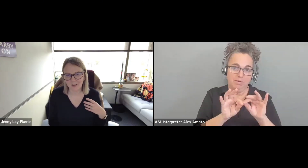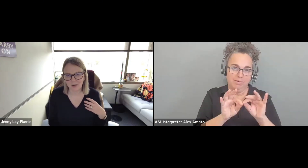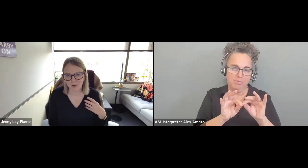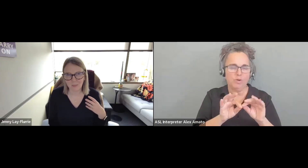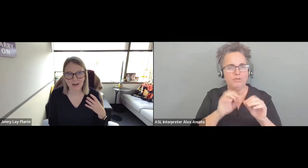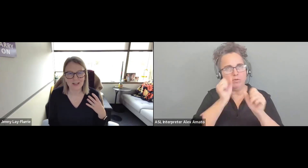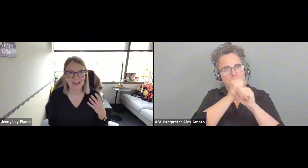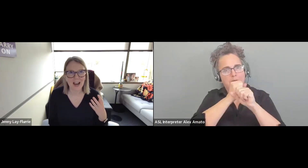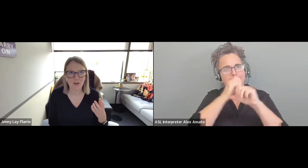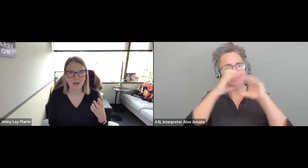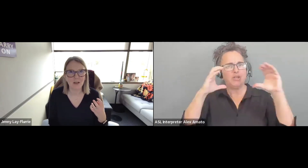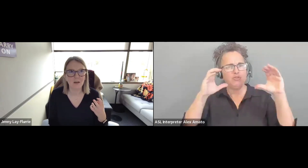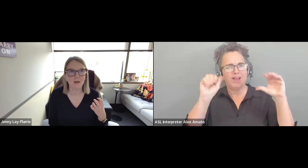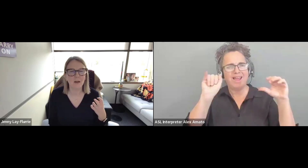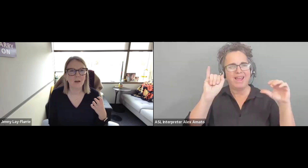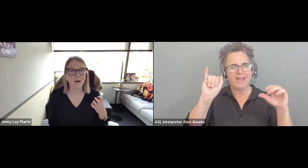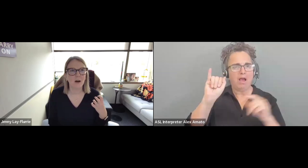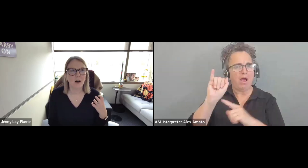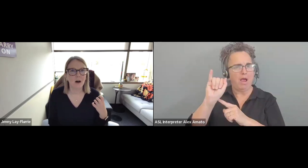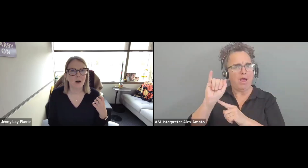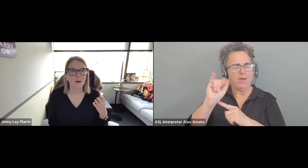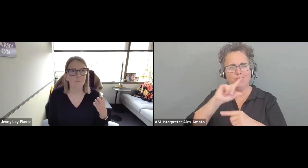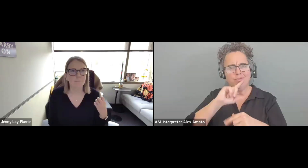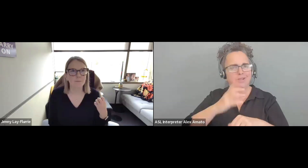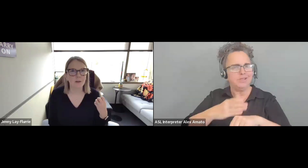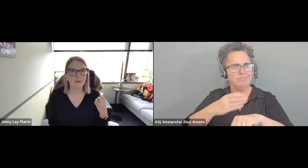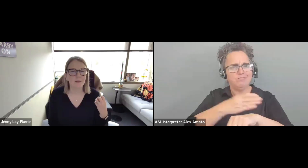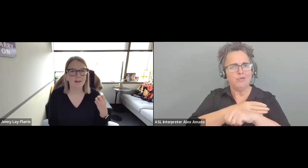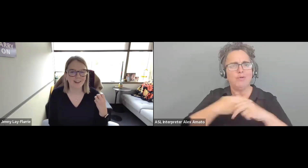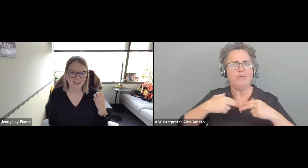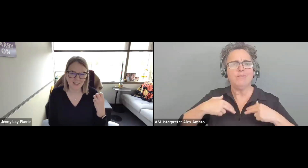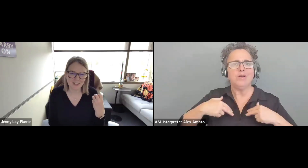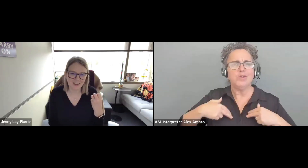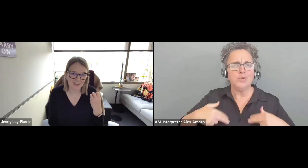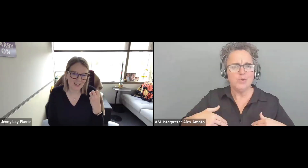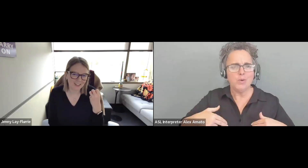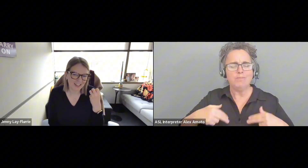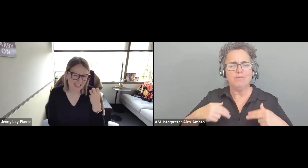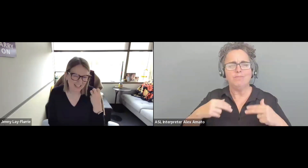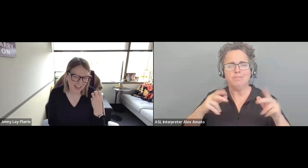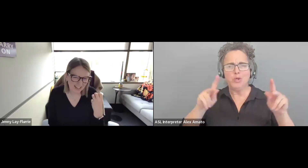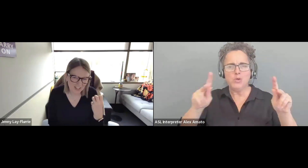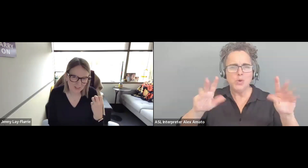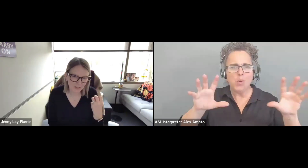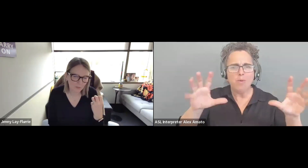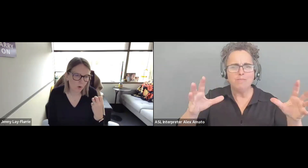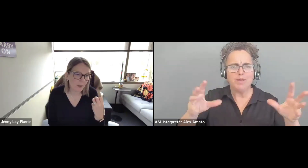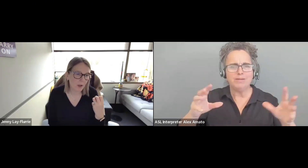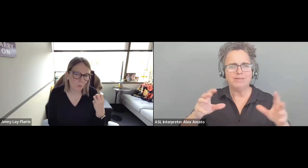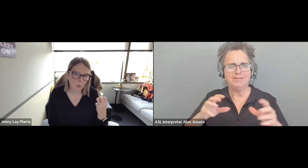as a humanitarian art, it's an intelligence forum.